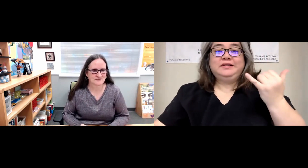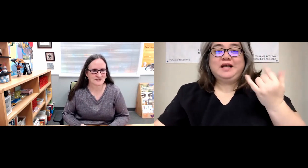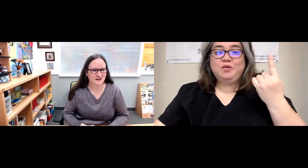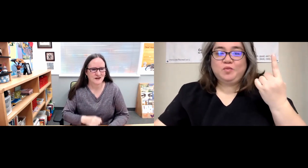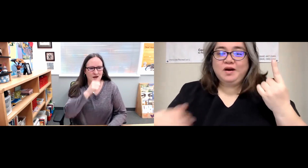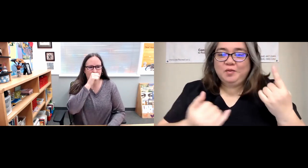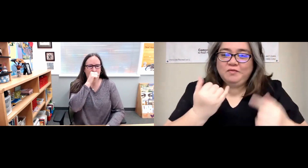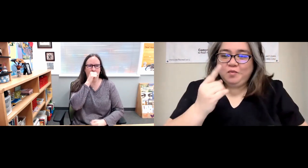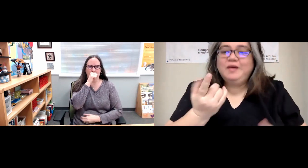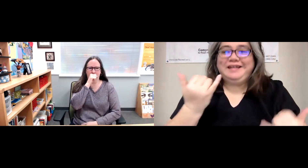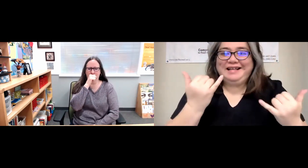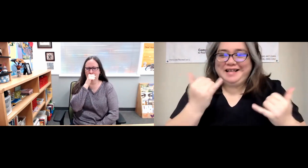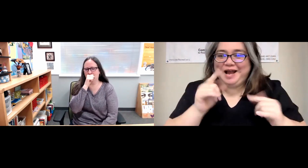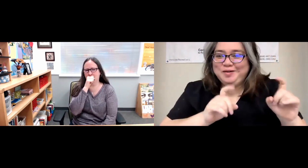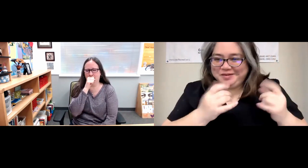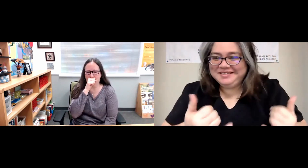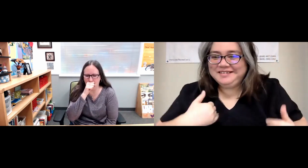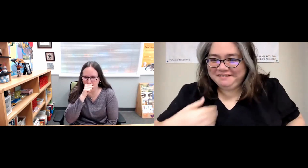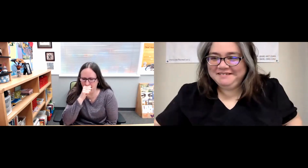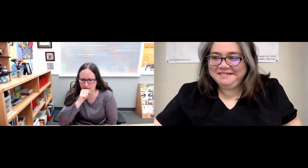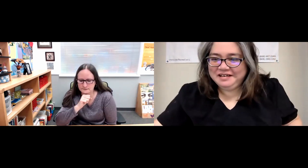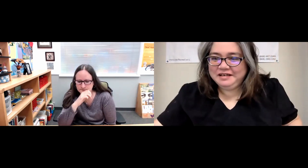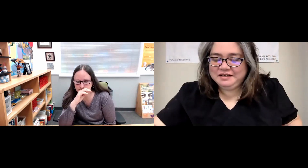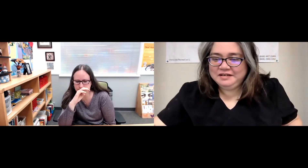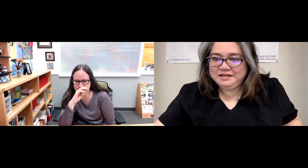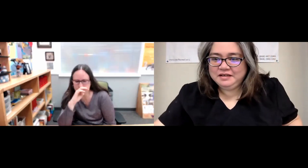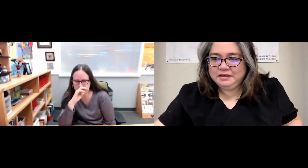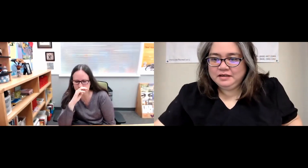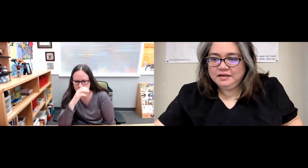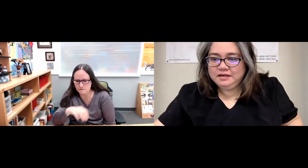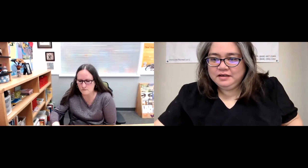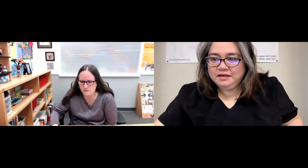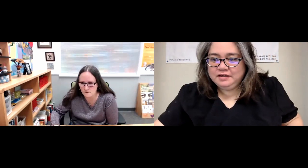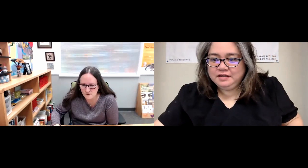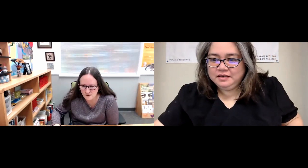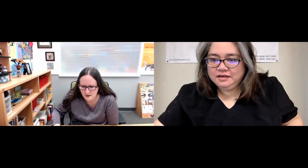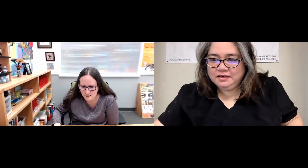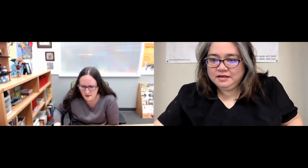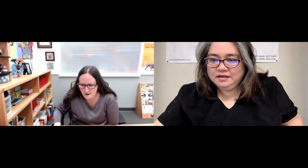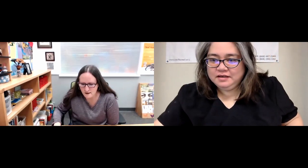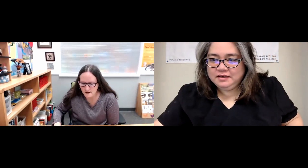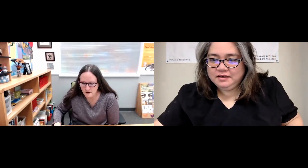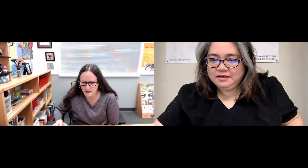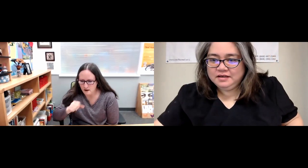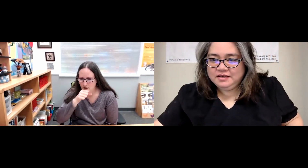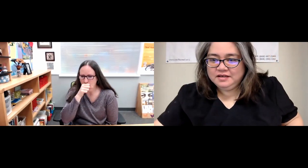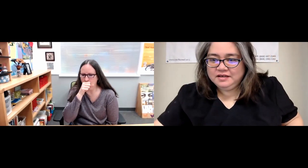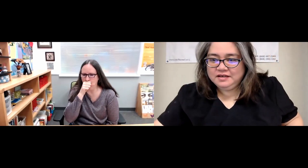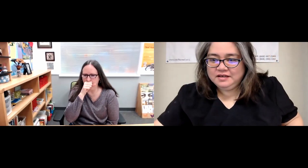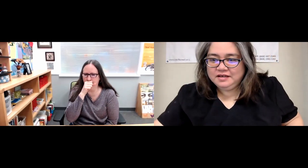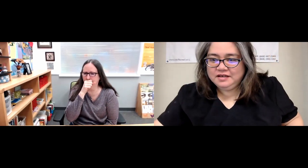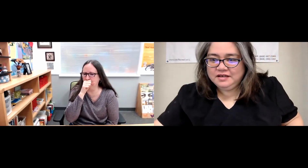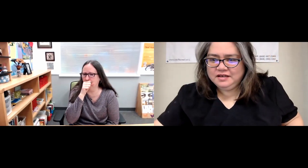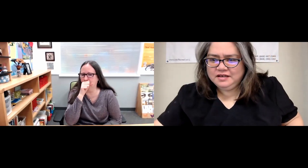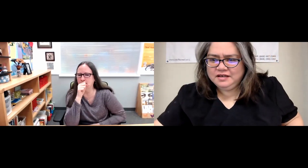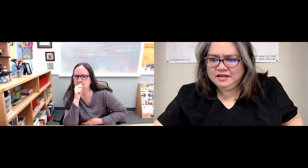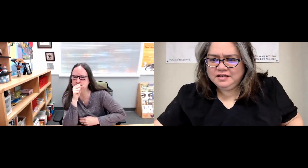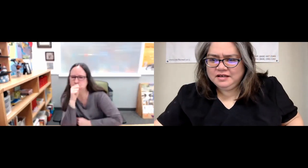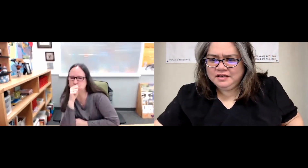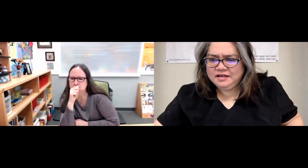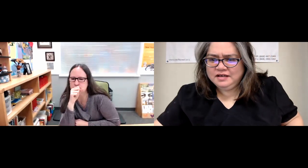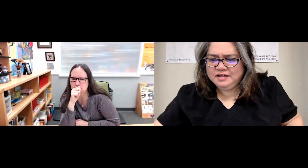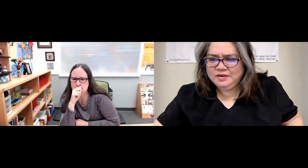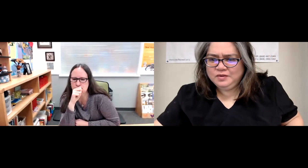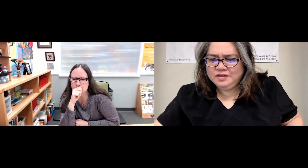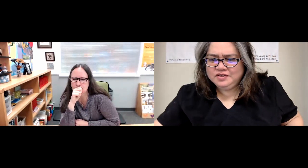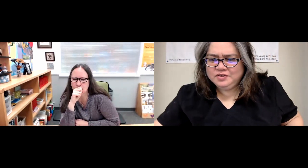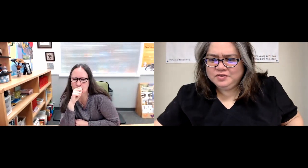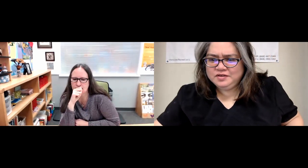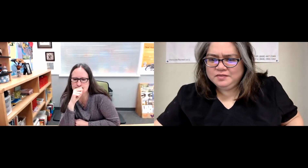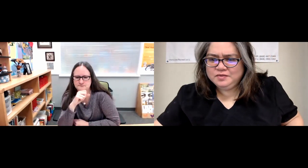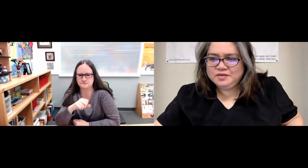Roz: Oh, hold on. Wait, there is one. The question just arrived.